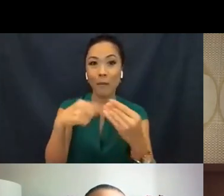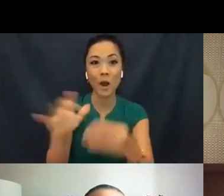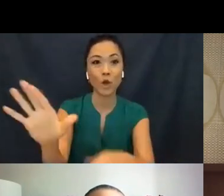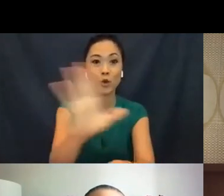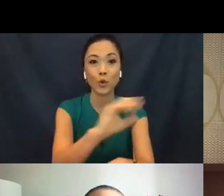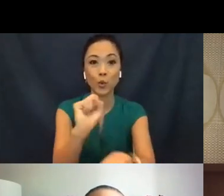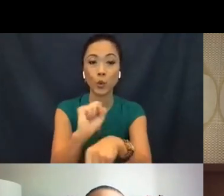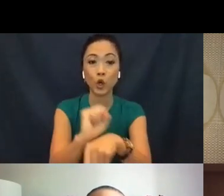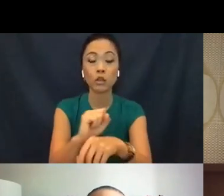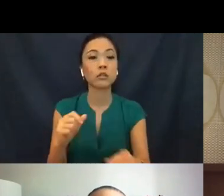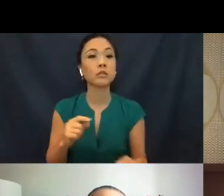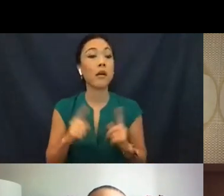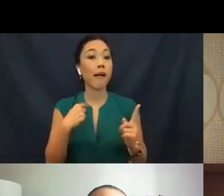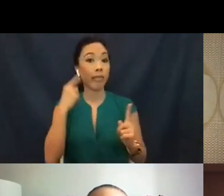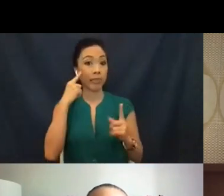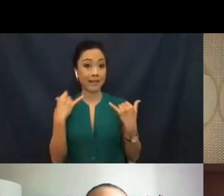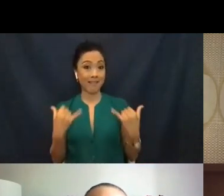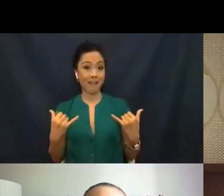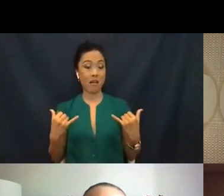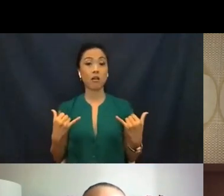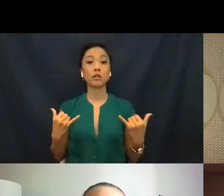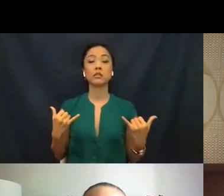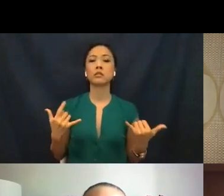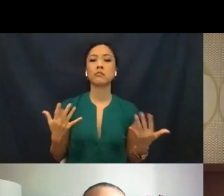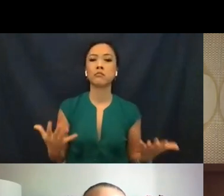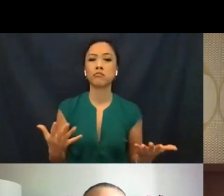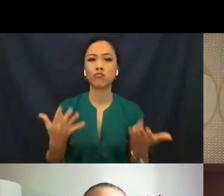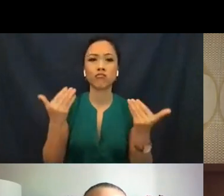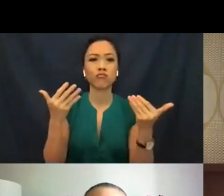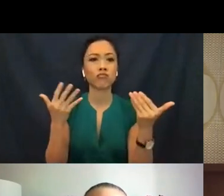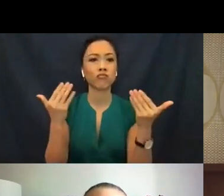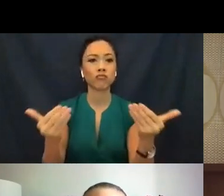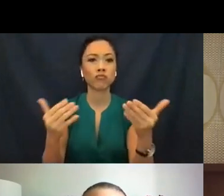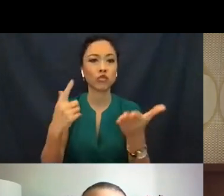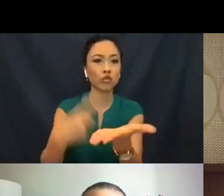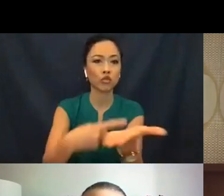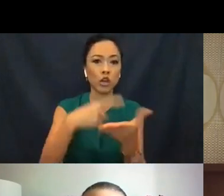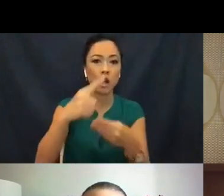talk about what has this in-person programming done for your